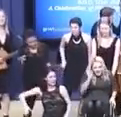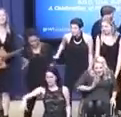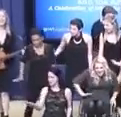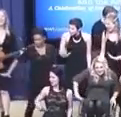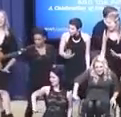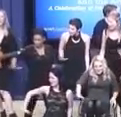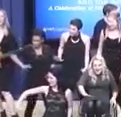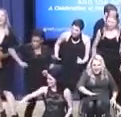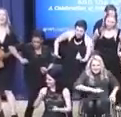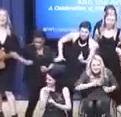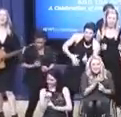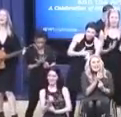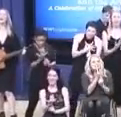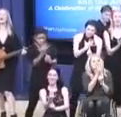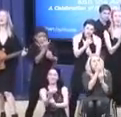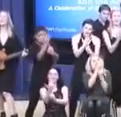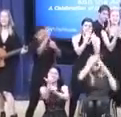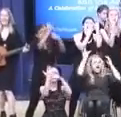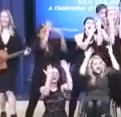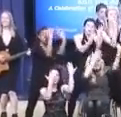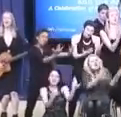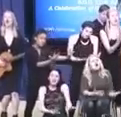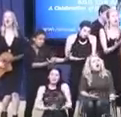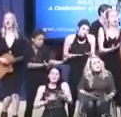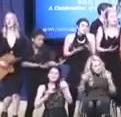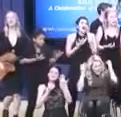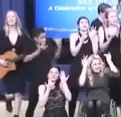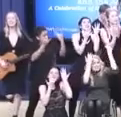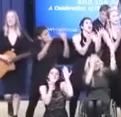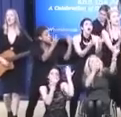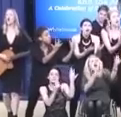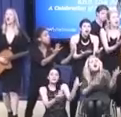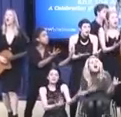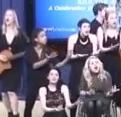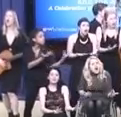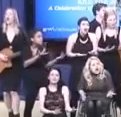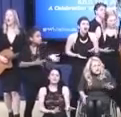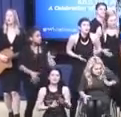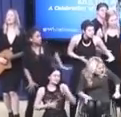They light a candle and hope that it glows